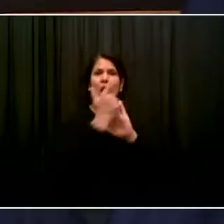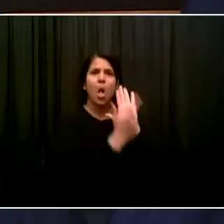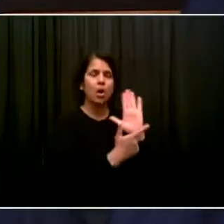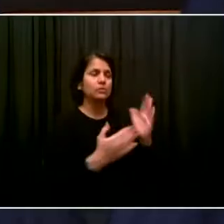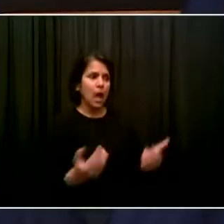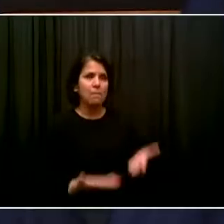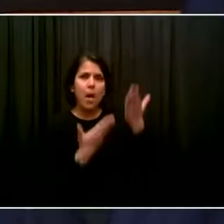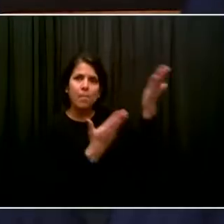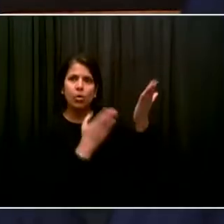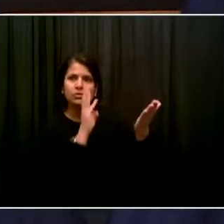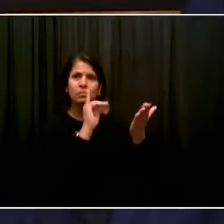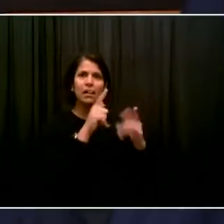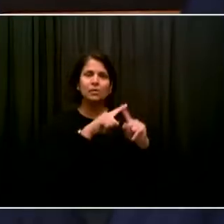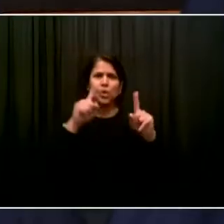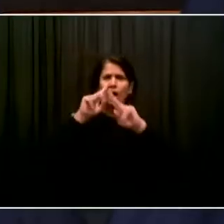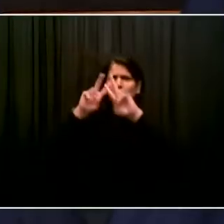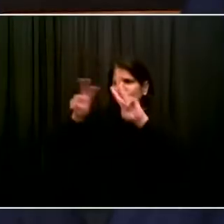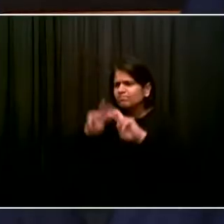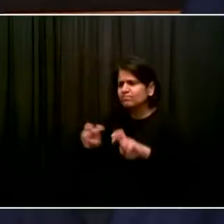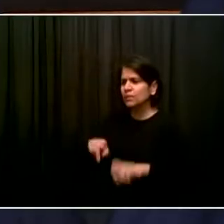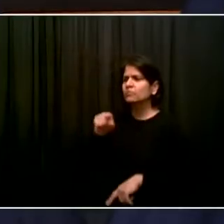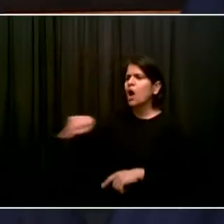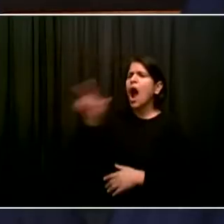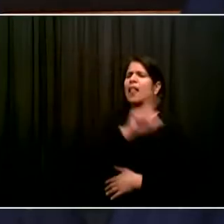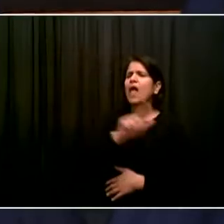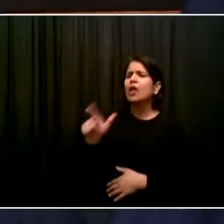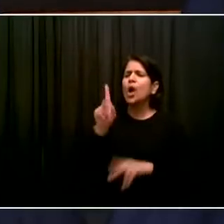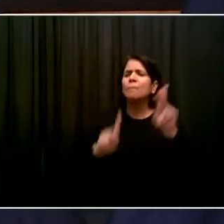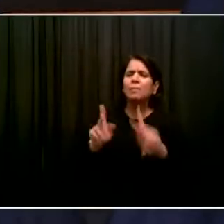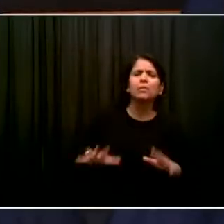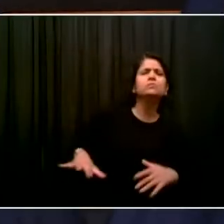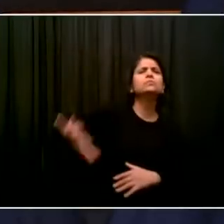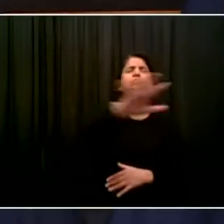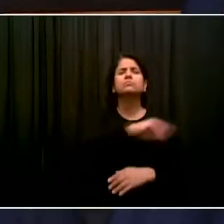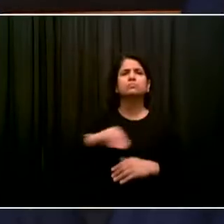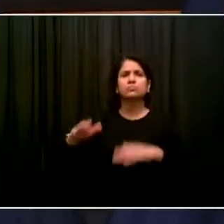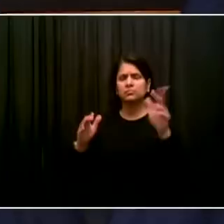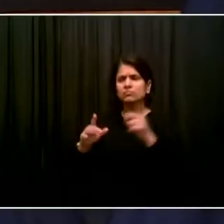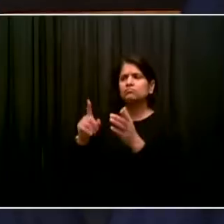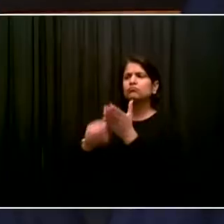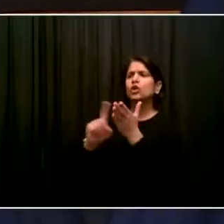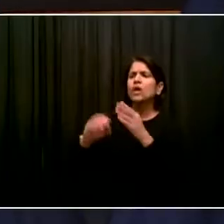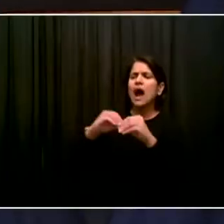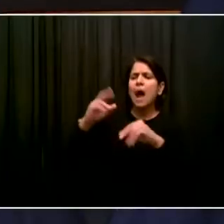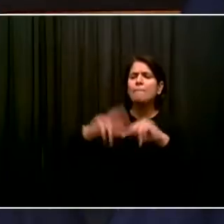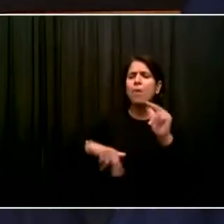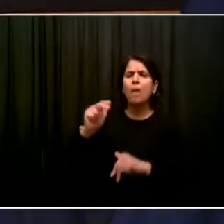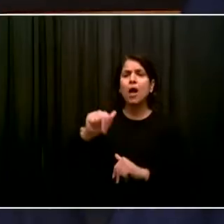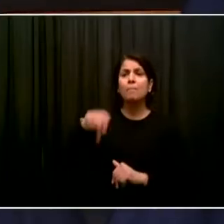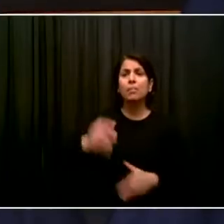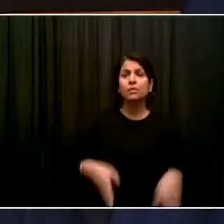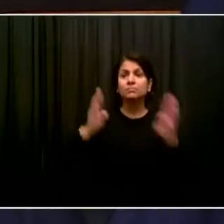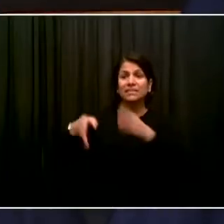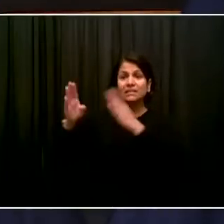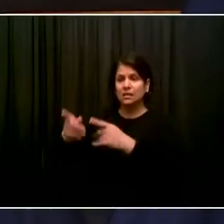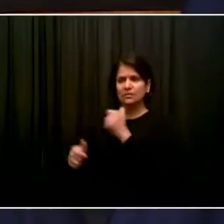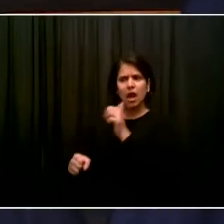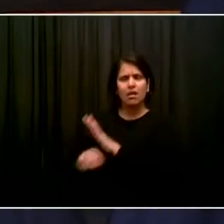HISTO RYHOF ET ACOMPLAINTS AND USING THE TECHNOLOGY, THAT WILL BE HELPFUL. WE WANT TO DOUBLE